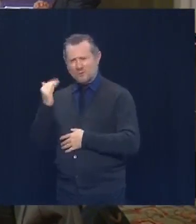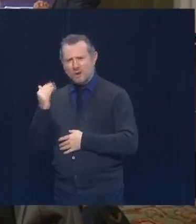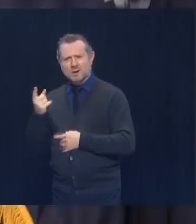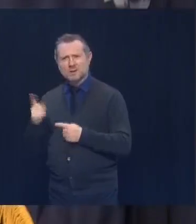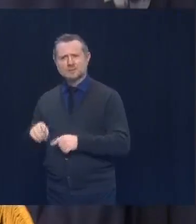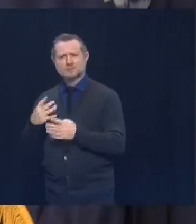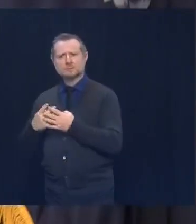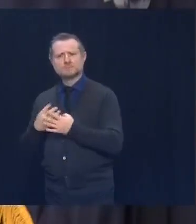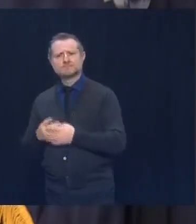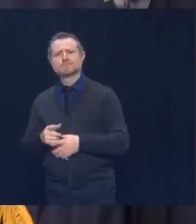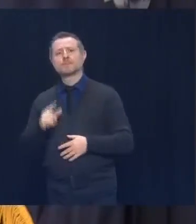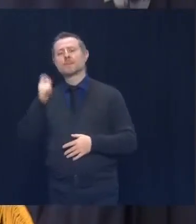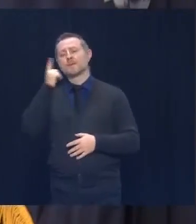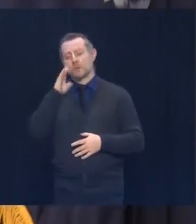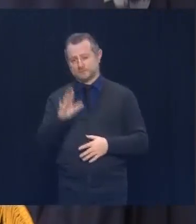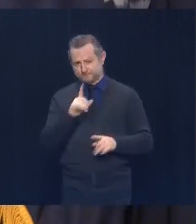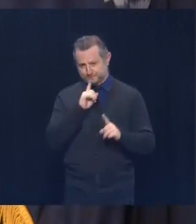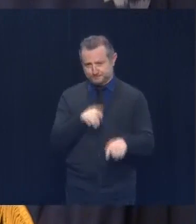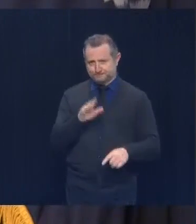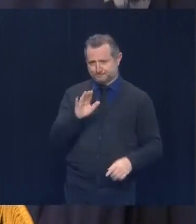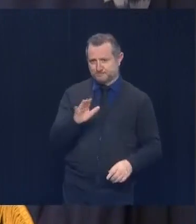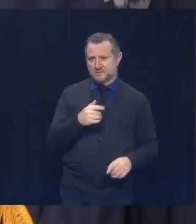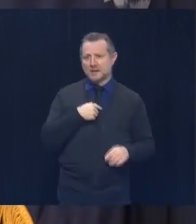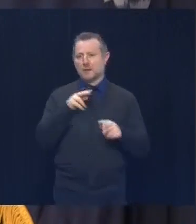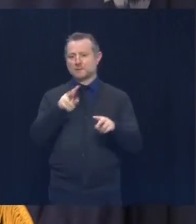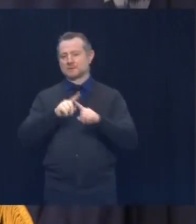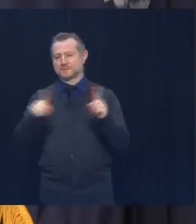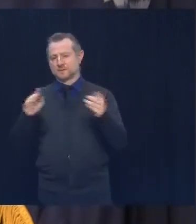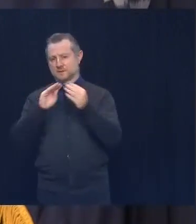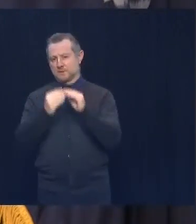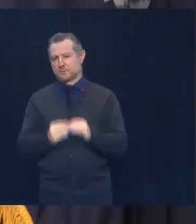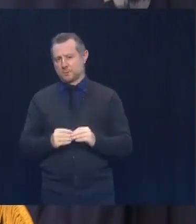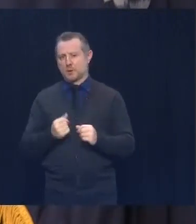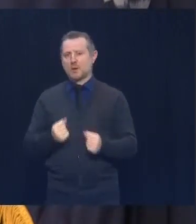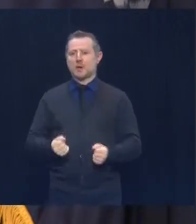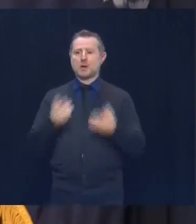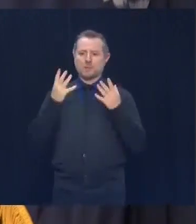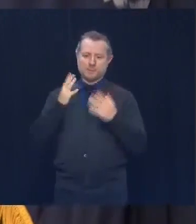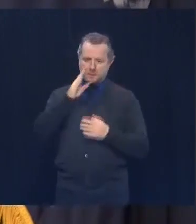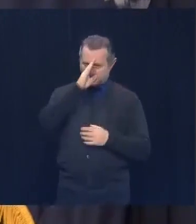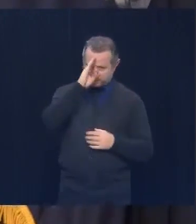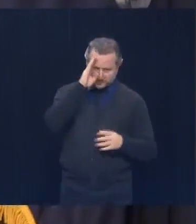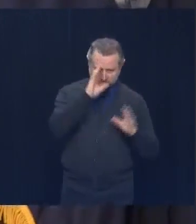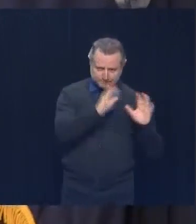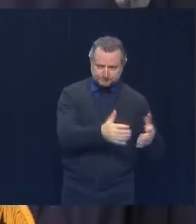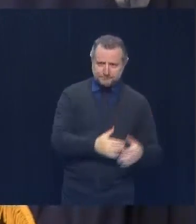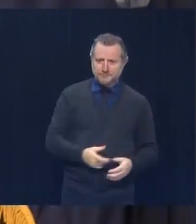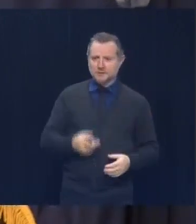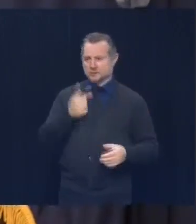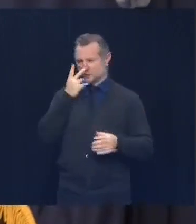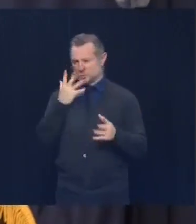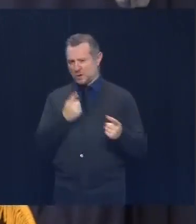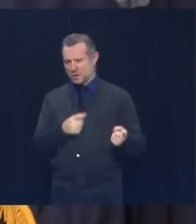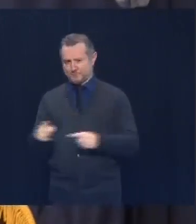AND SECONDARILY, WHY IS YOUR ADMINISTRATIONWw/zq ALLOWED TO CAPITULATE TO GET -- FOR THE COUNTY. WE LOOK AT FIRST ALL